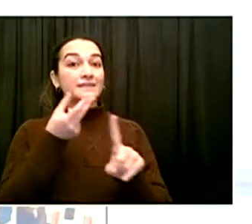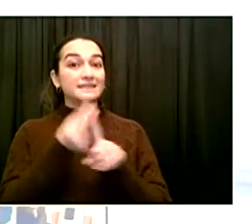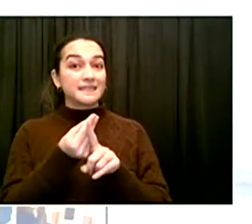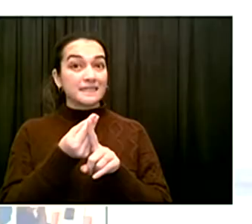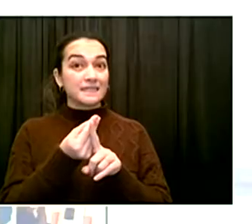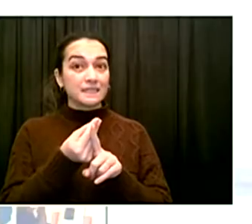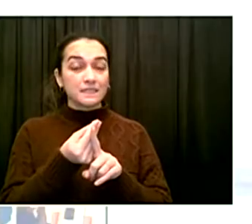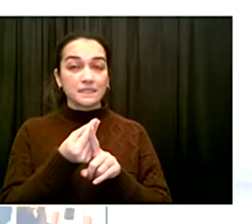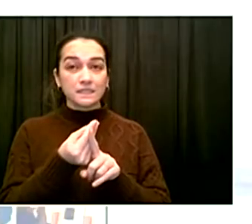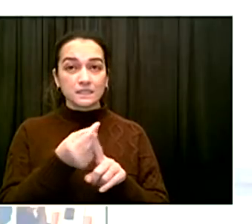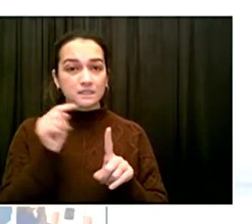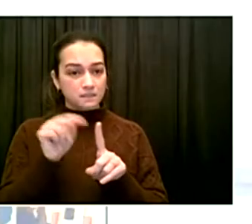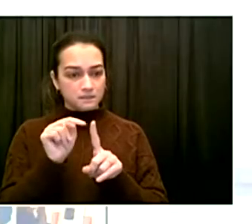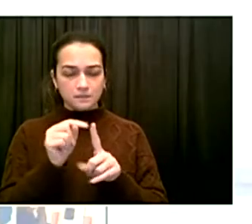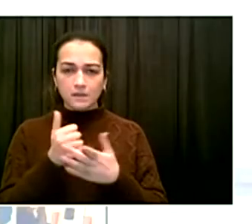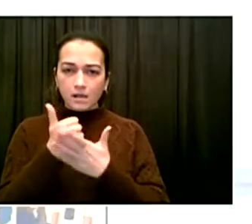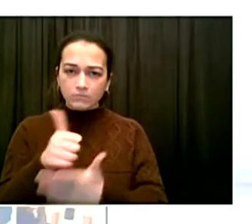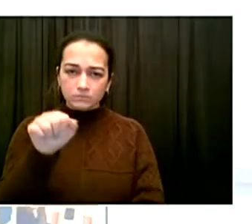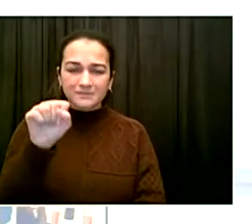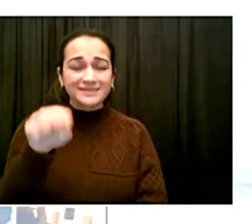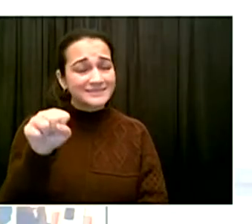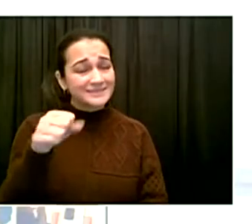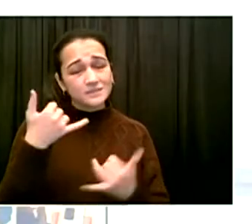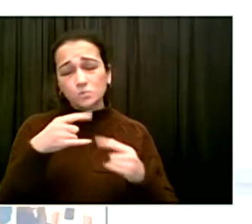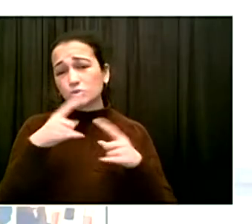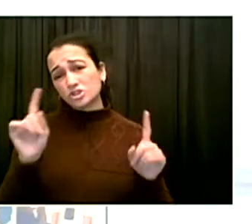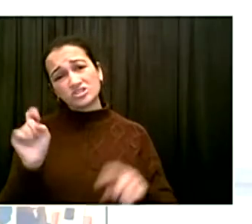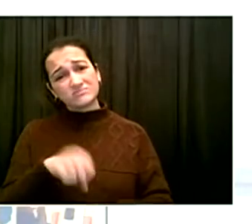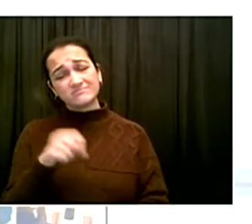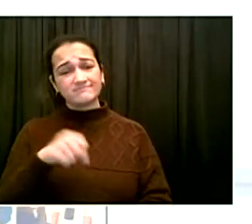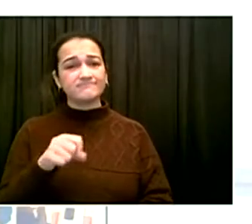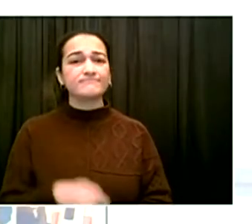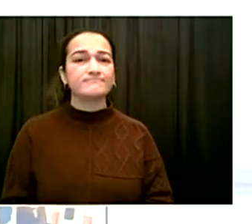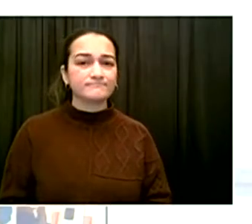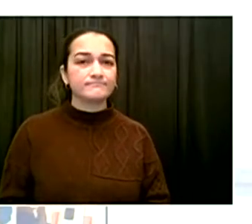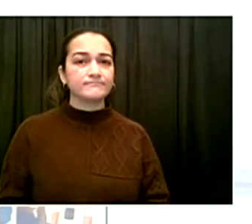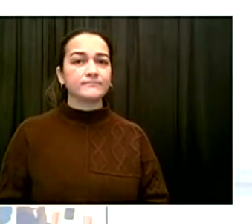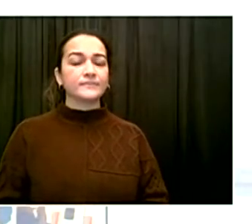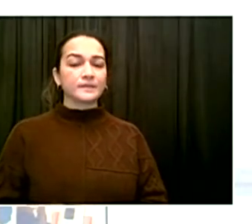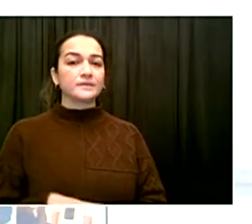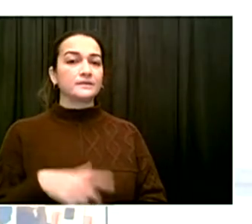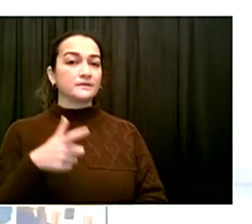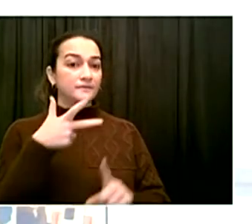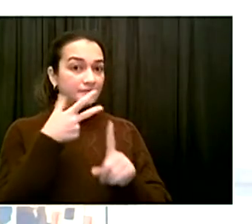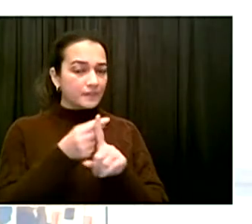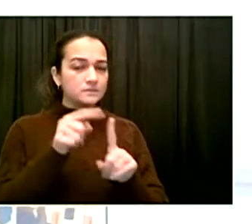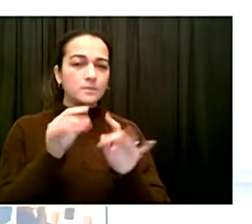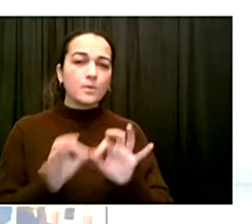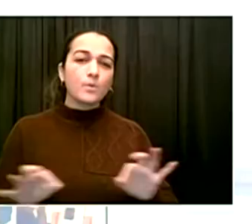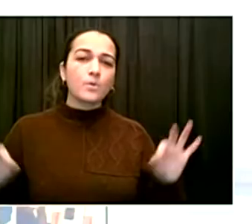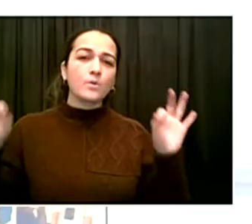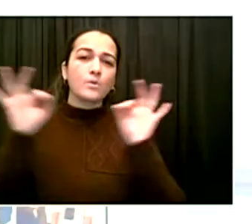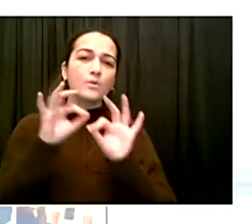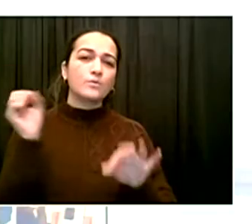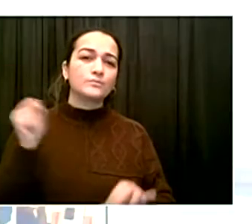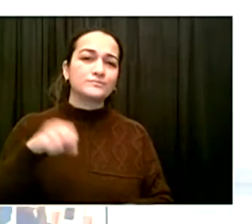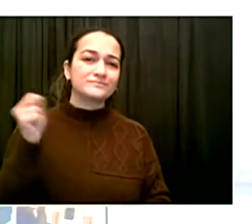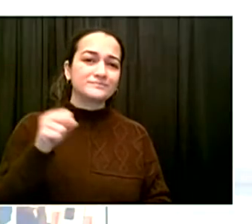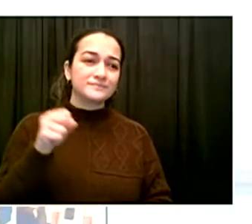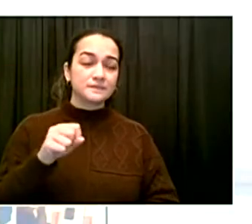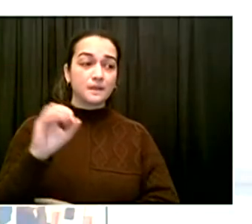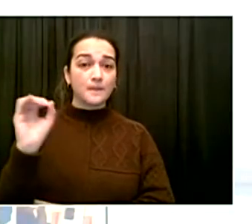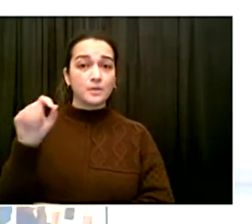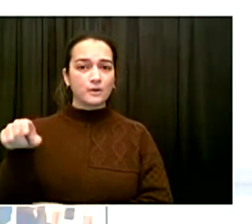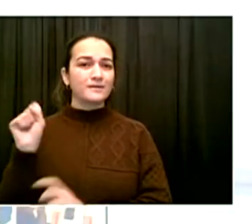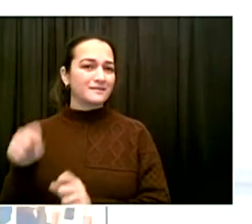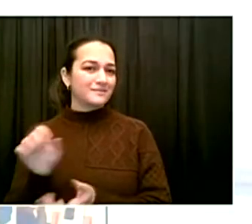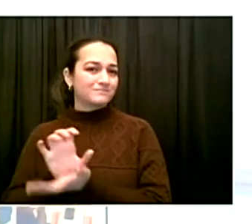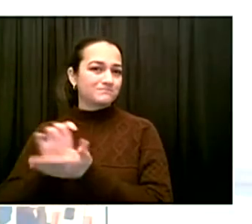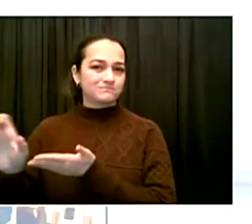WEAKENING THIS LINK AND WILL